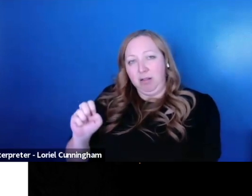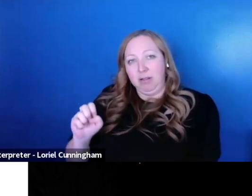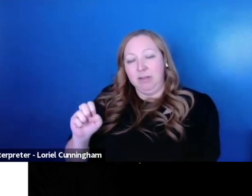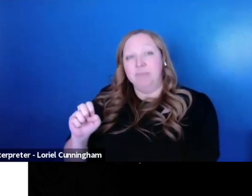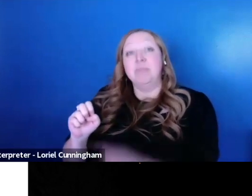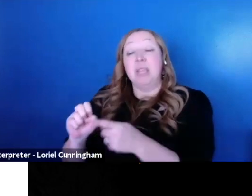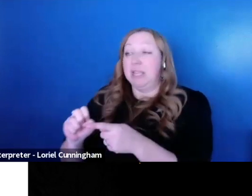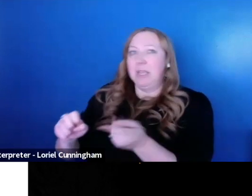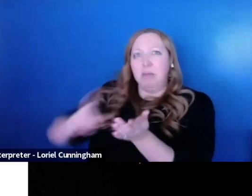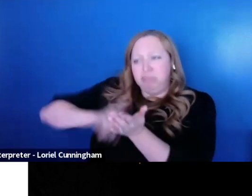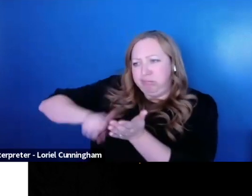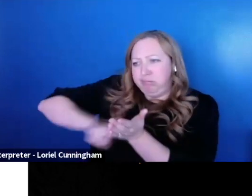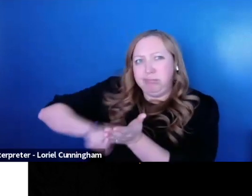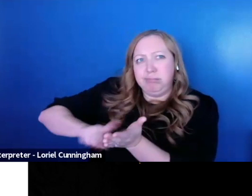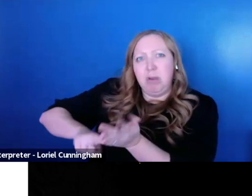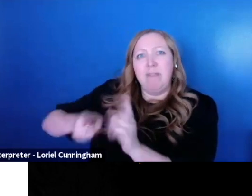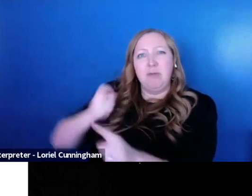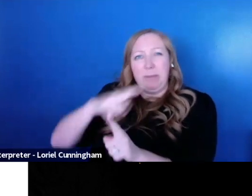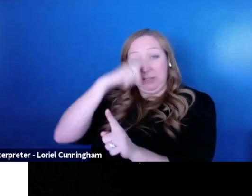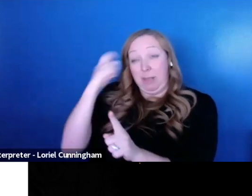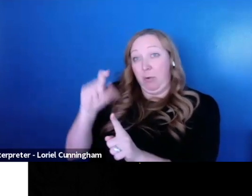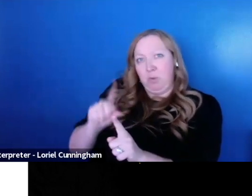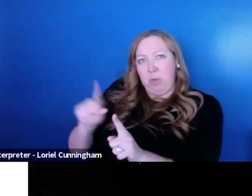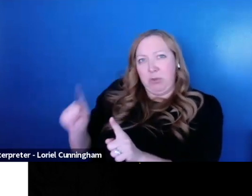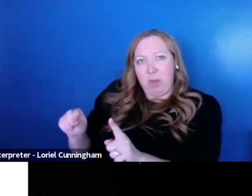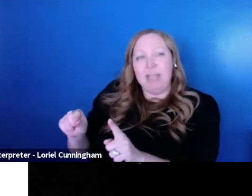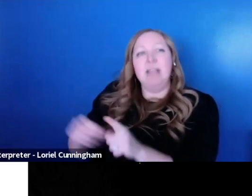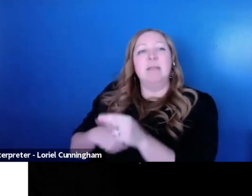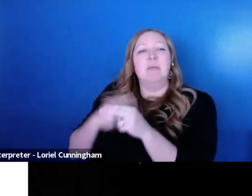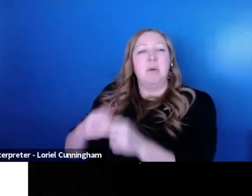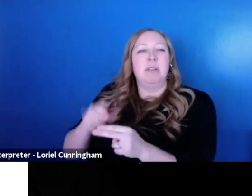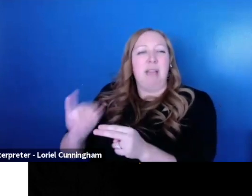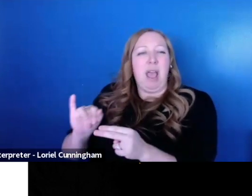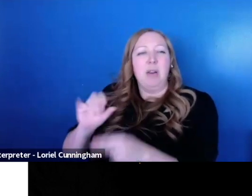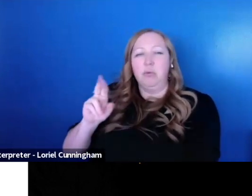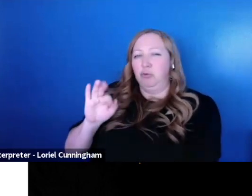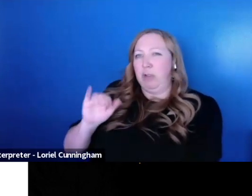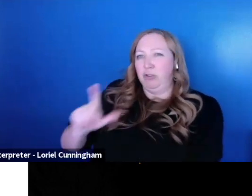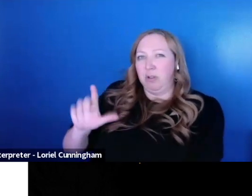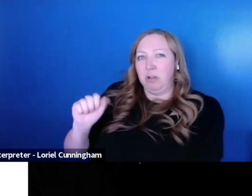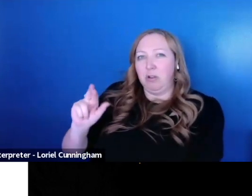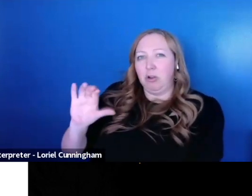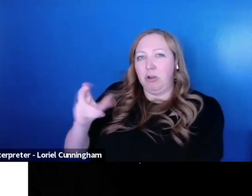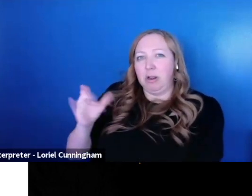of health disparities research in a way. What he says is that racial health disparities function as a racial spectacle